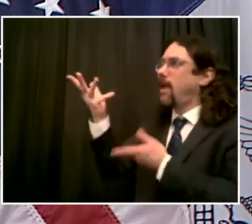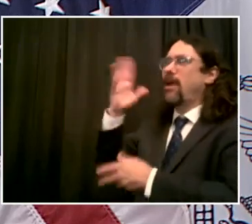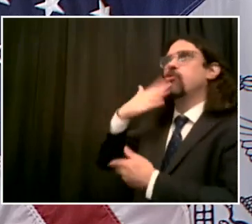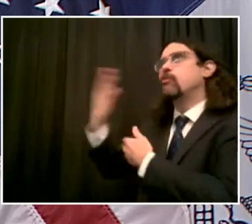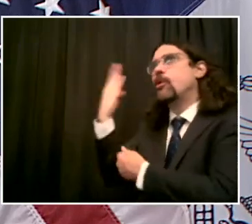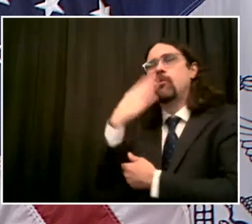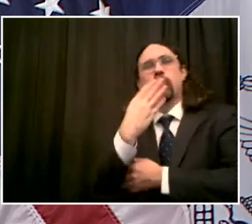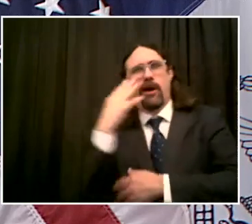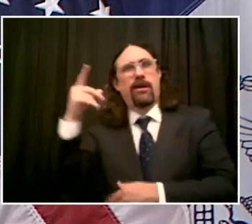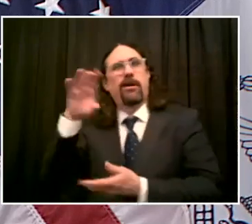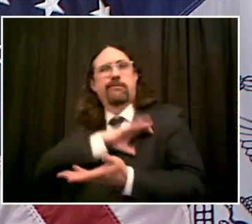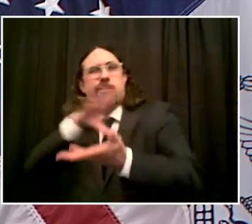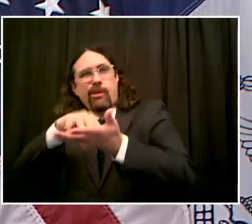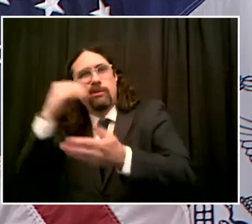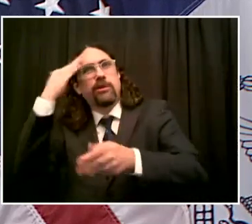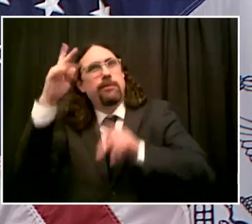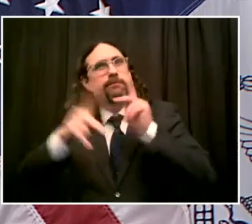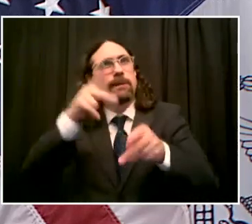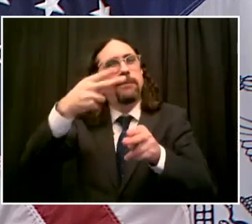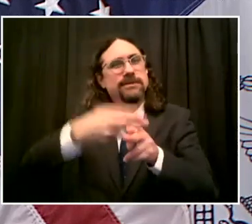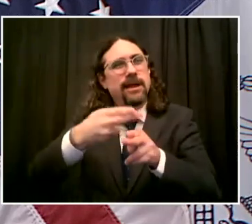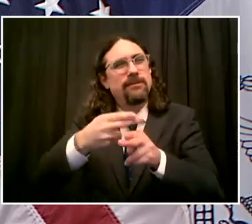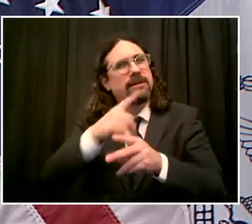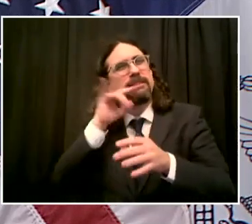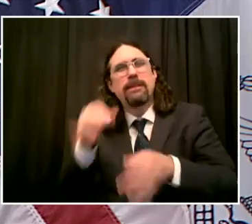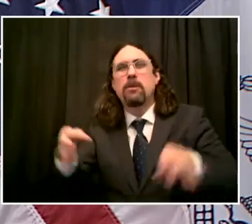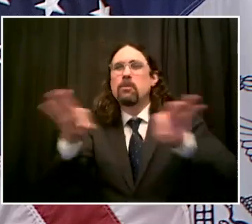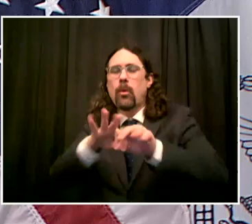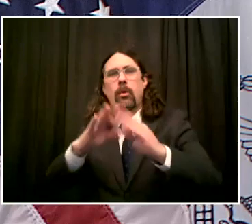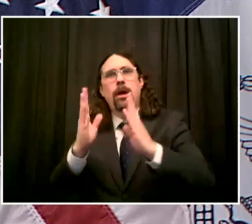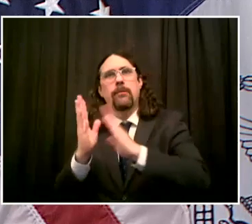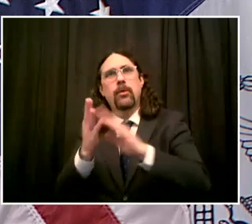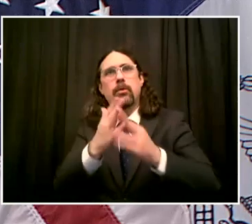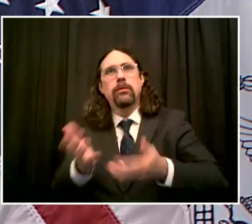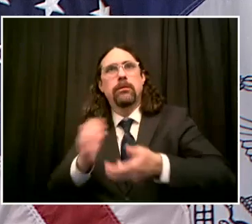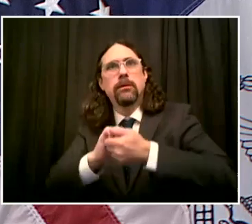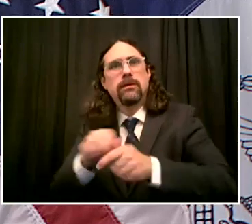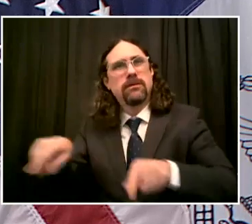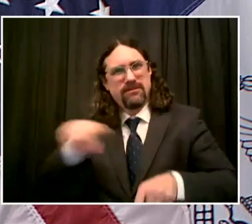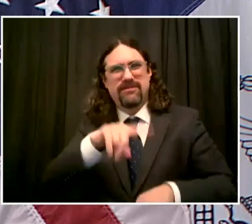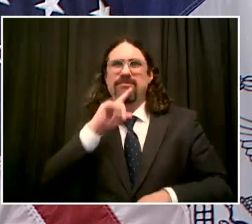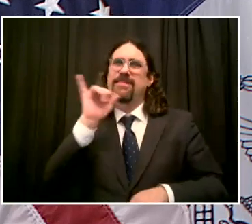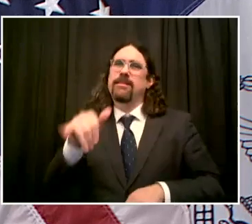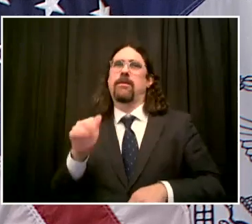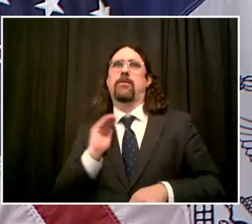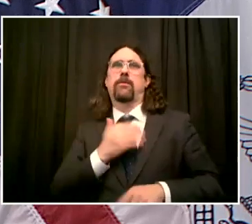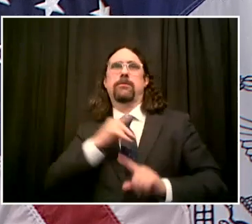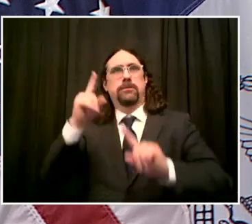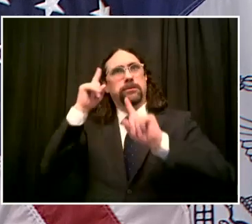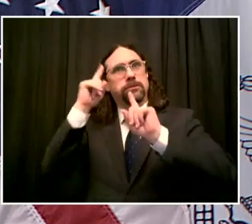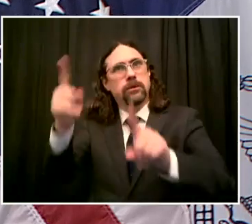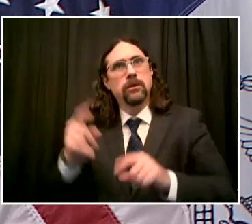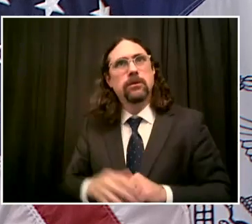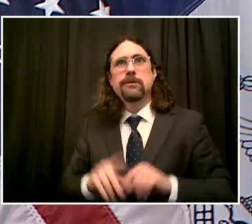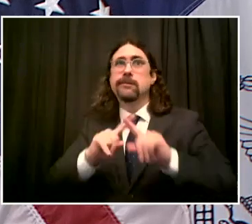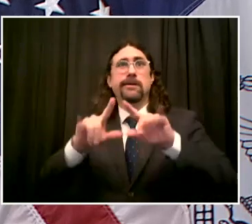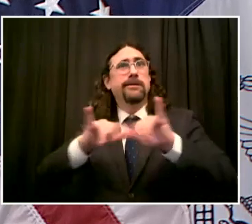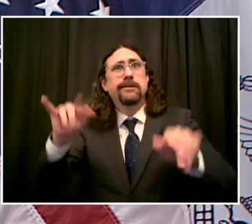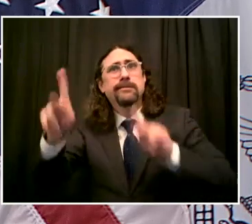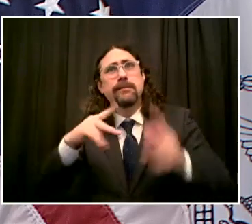LEARN ABOIT AND LEARN THE MNAES OF THE PEOPLE TO CONNECT. AND I WANT COMMUNITY RESIDEN TTSO O D THE SAME. IF YOU SAY THERE